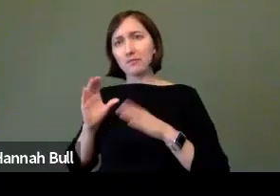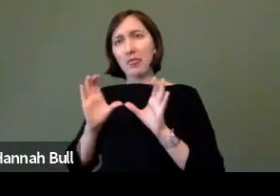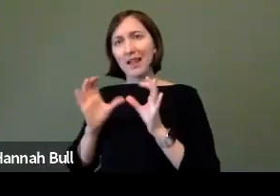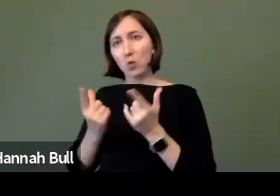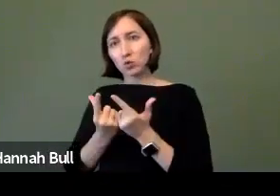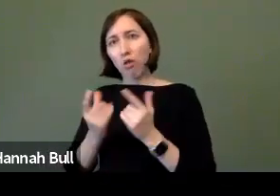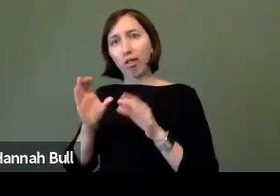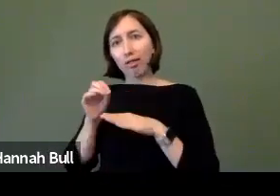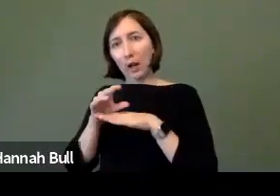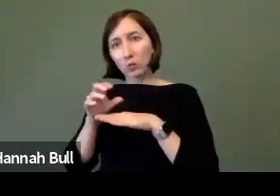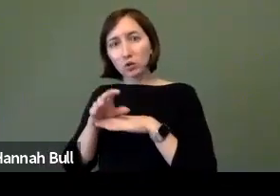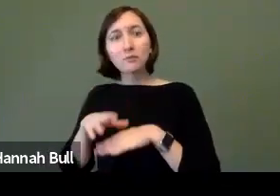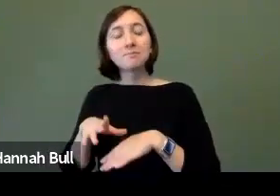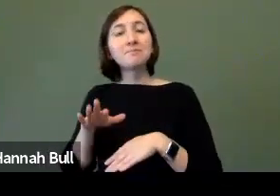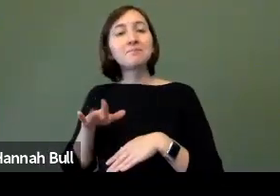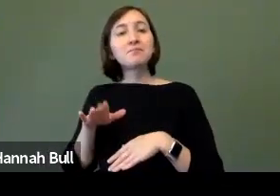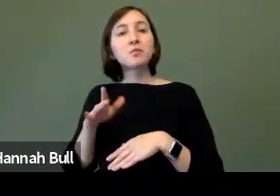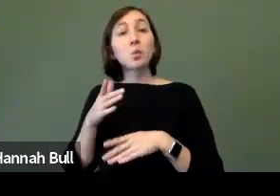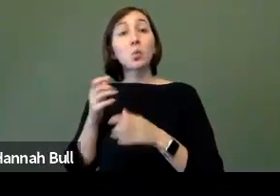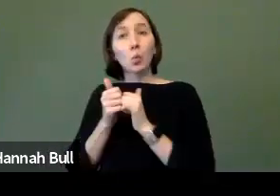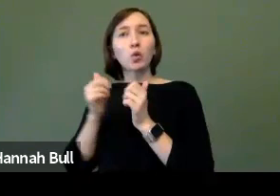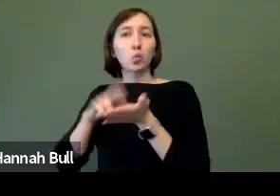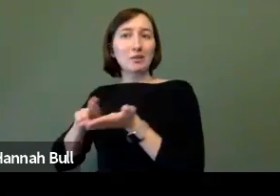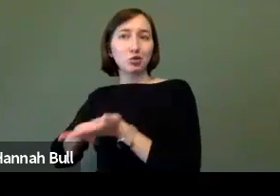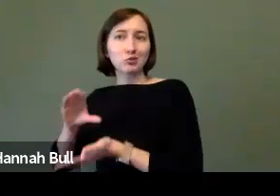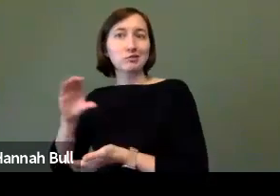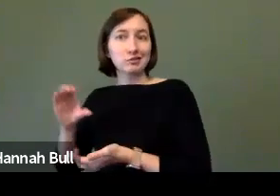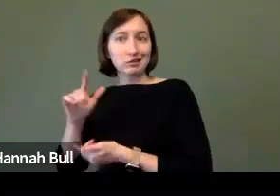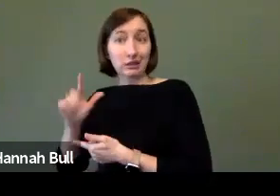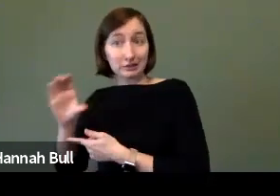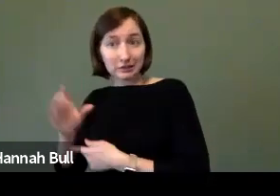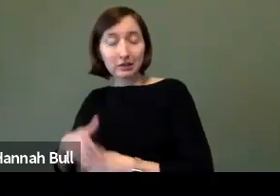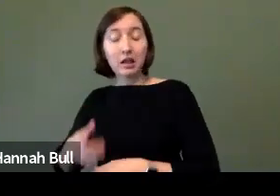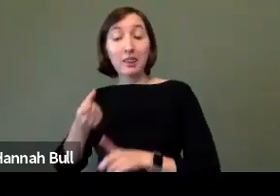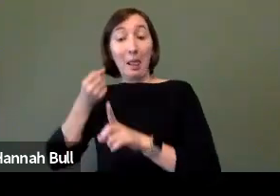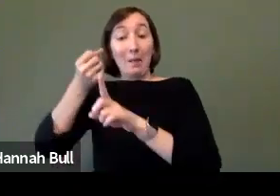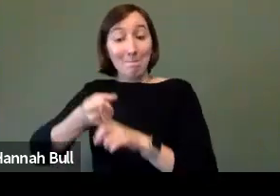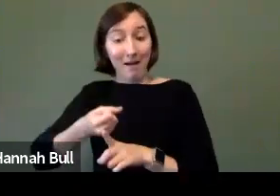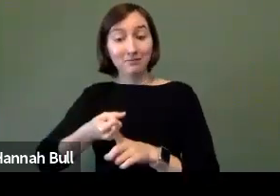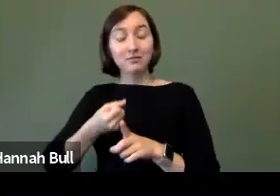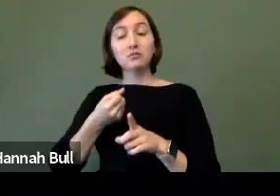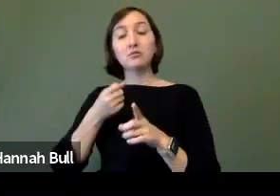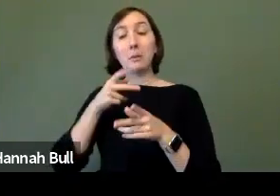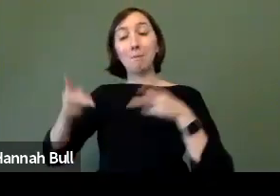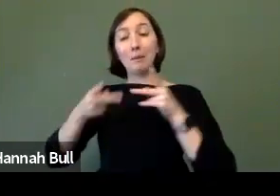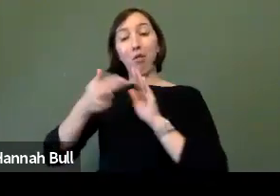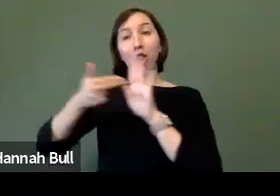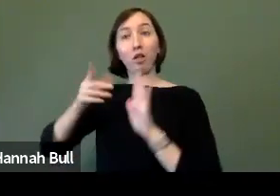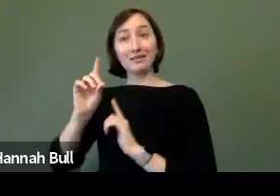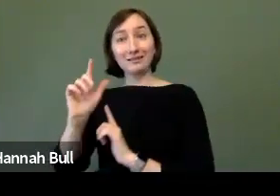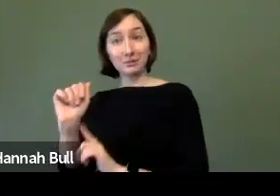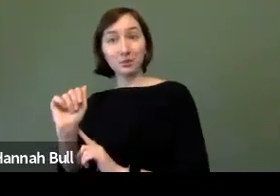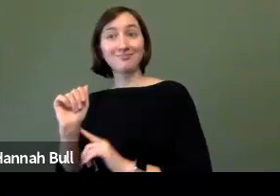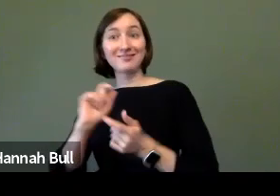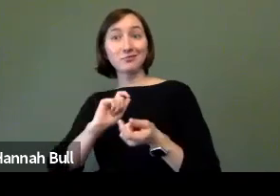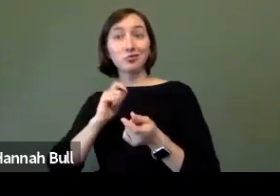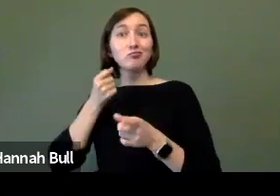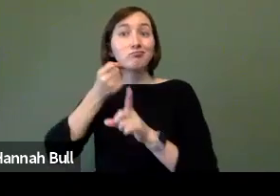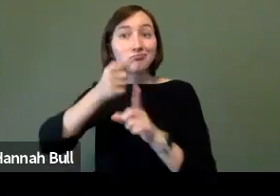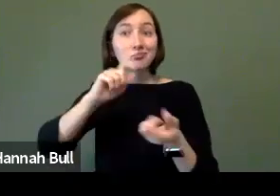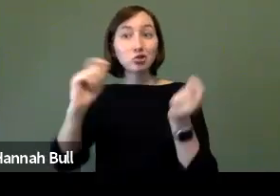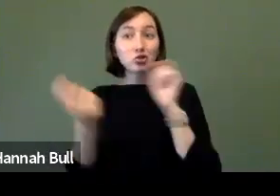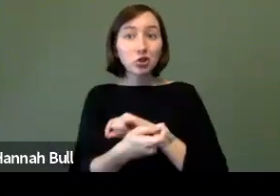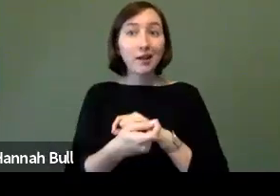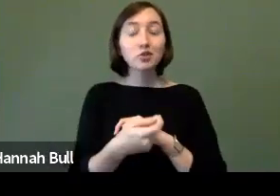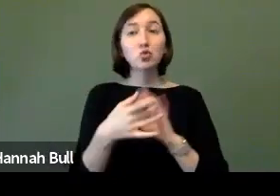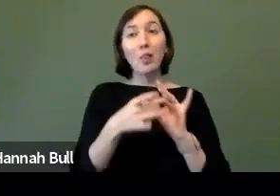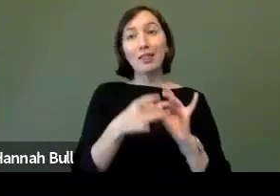is the impact that the pandemic has had on care attendants